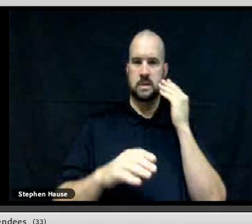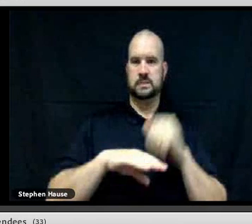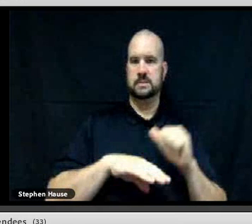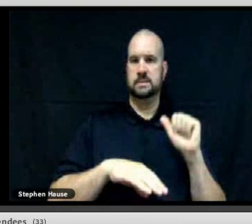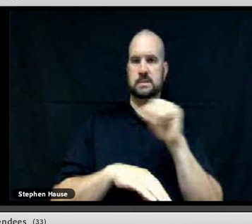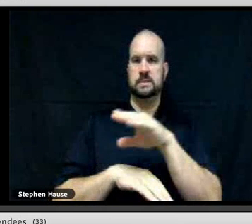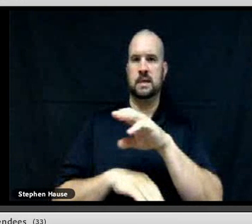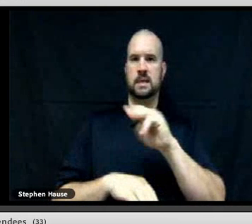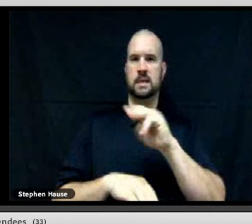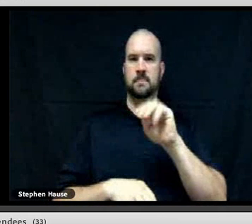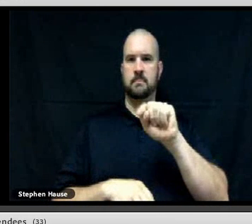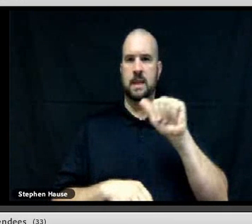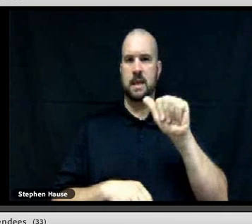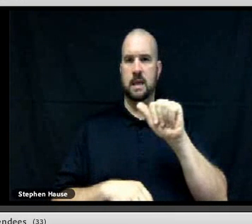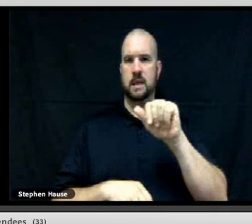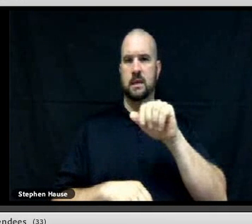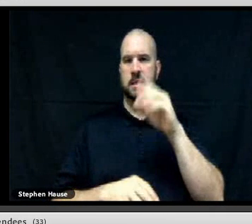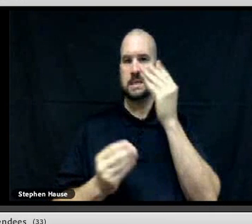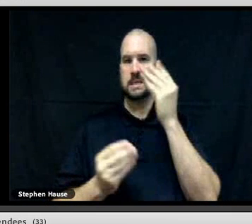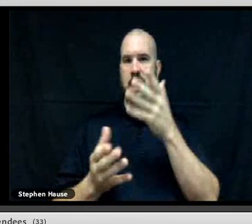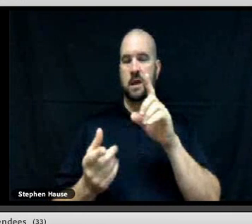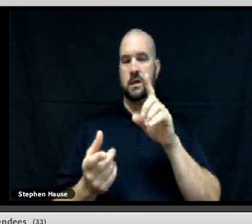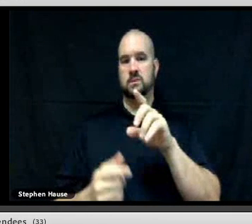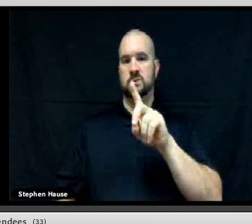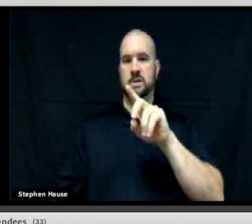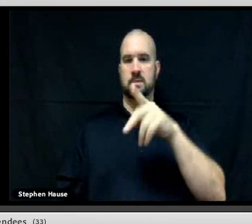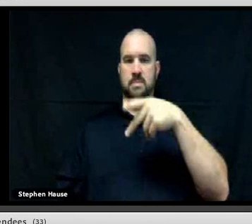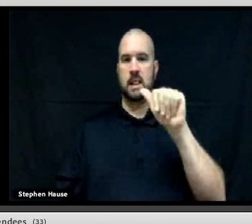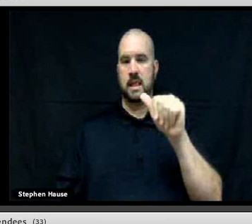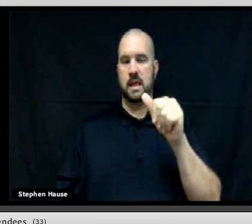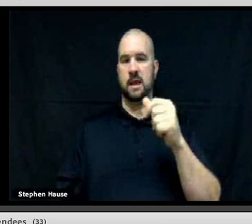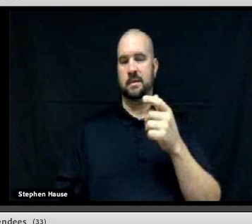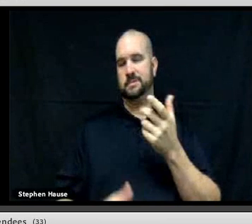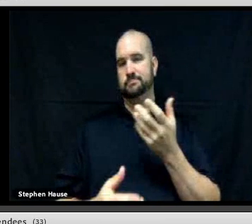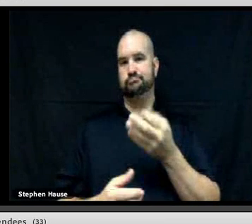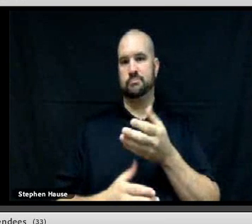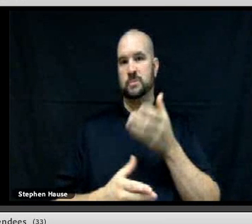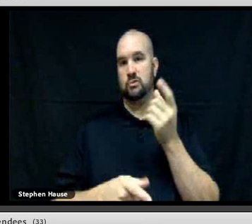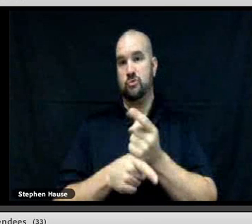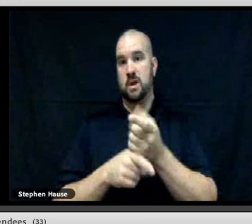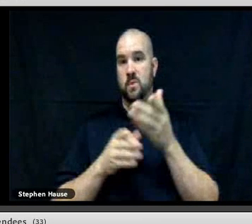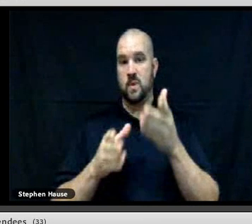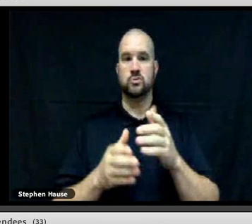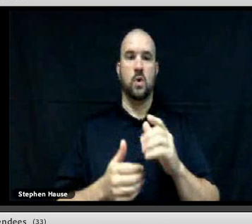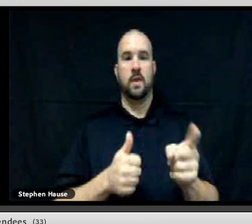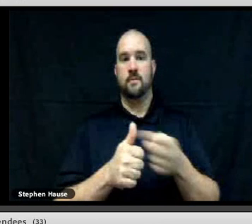Um, so, we were able to have our first harvest back in November of 2017,